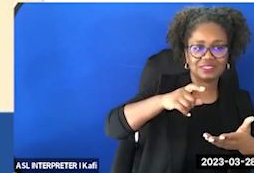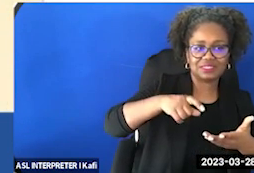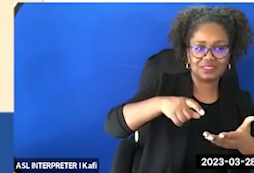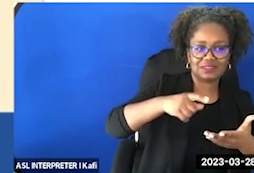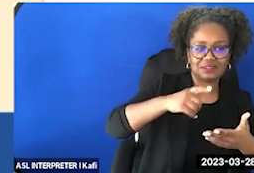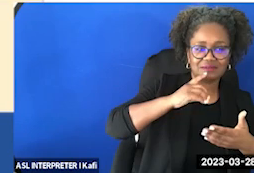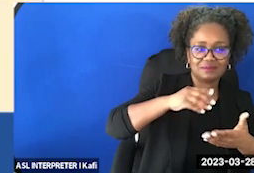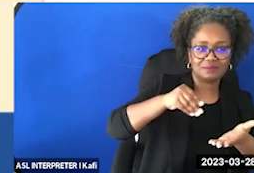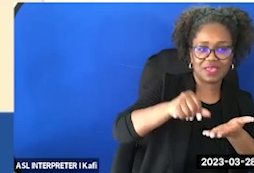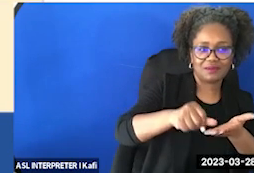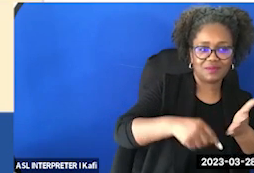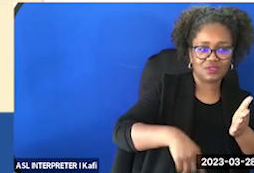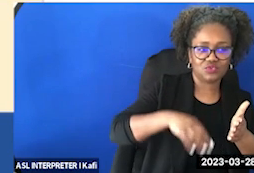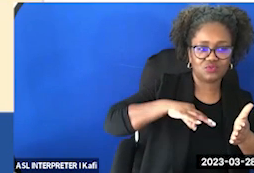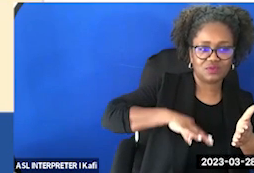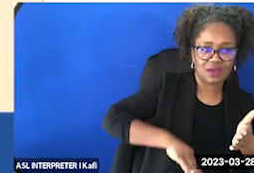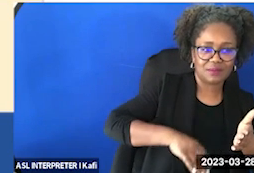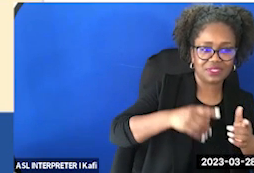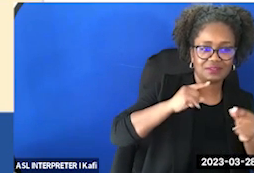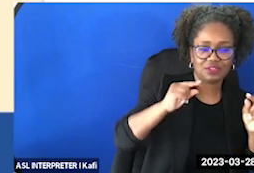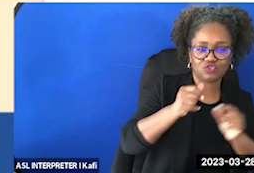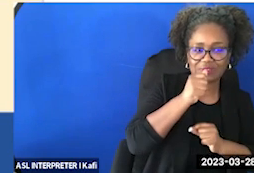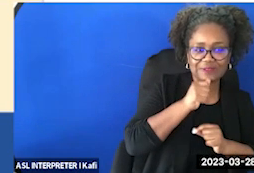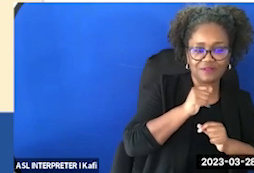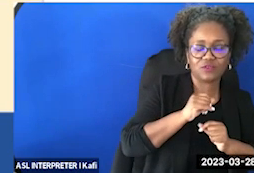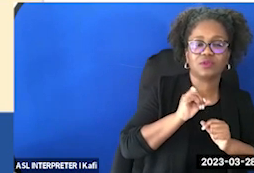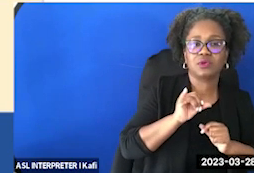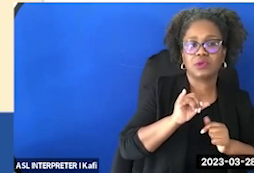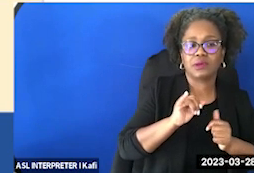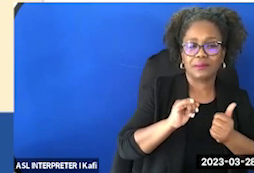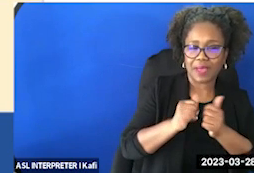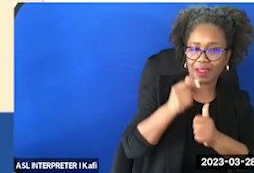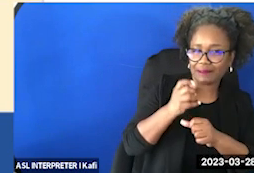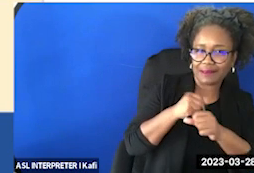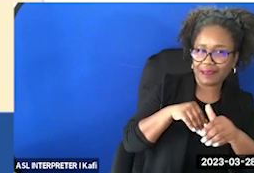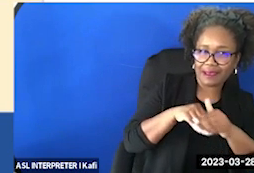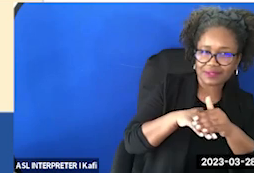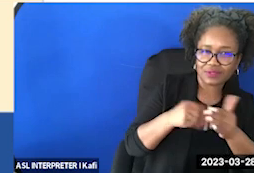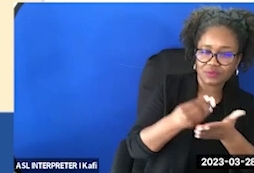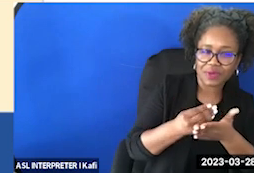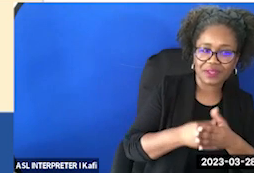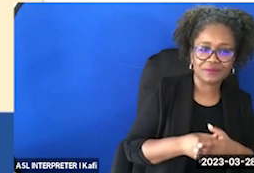Debbie Stine, Science & Technology Policy Academy: And Debbie Stine, Science & Technology Policy Academy: so we have, like 12,000 kids who were